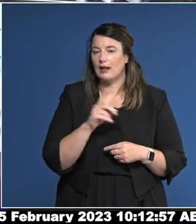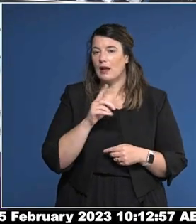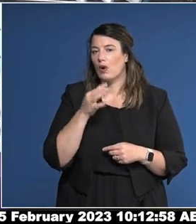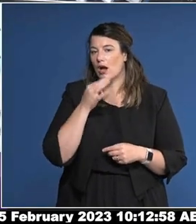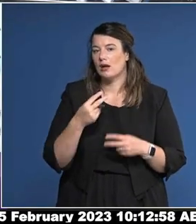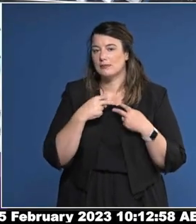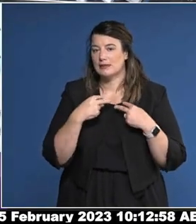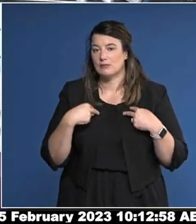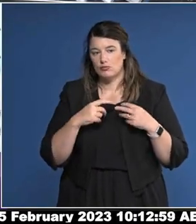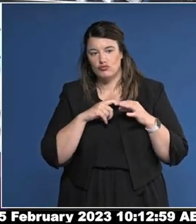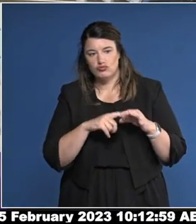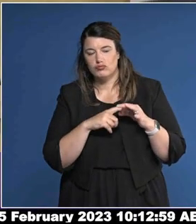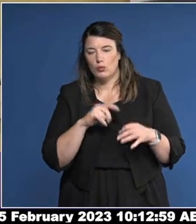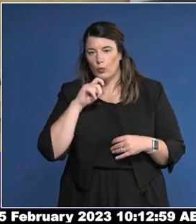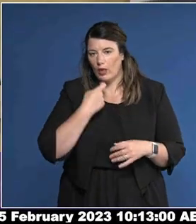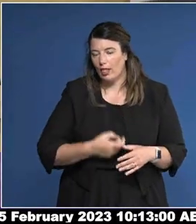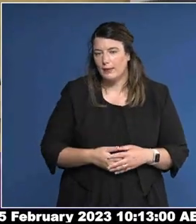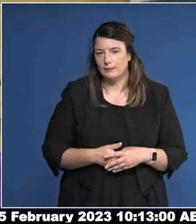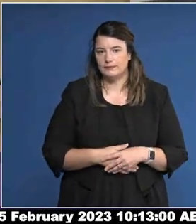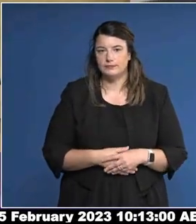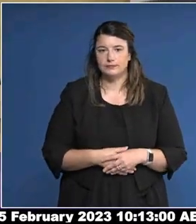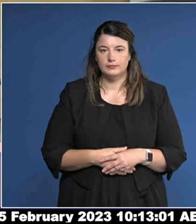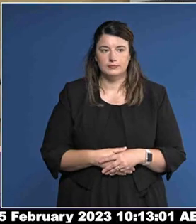All right. So, Ms Cattach, can I start with you.